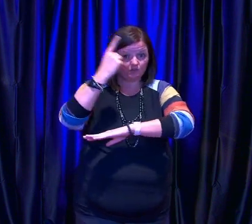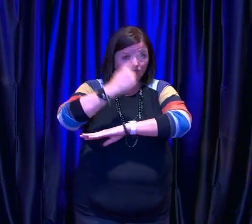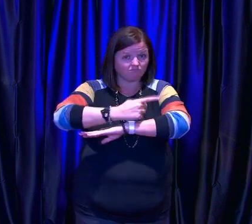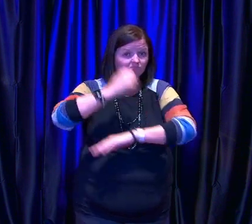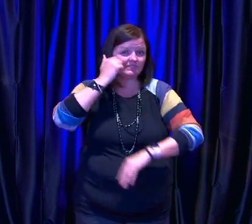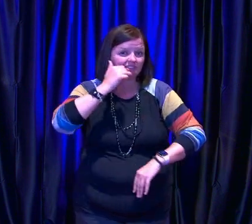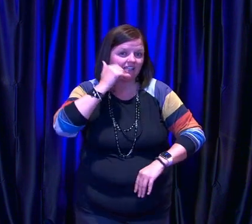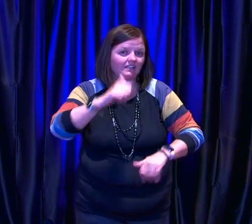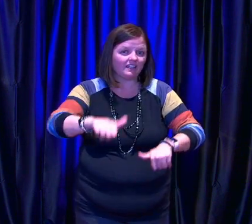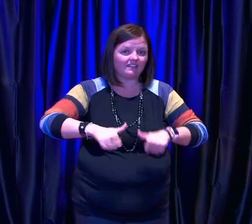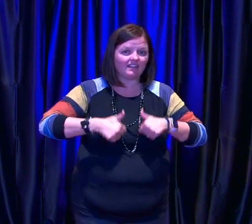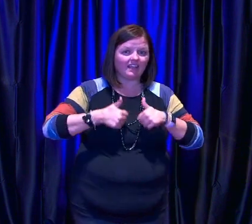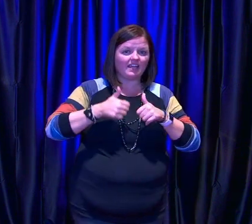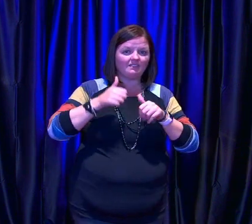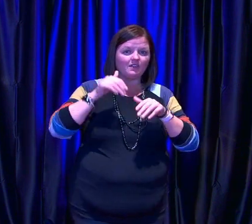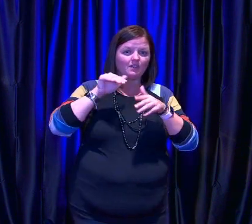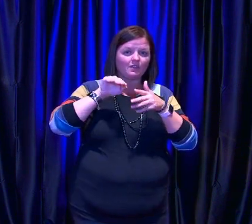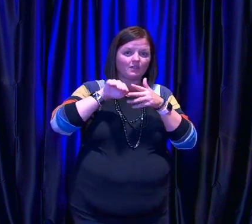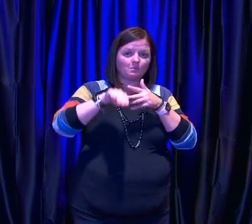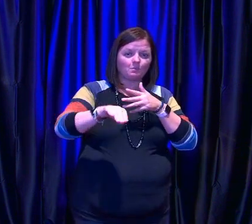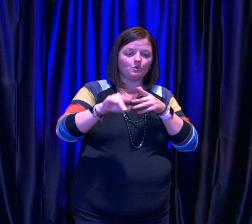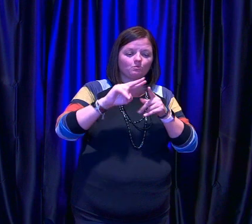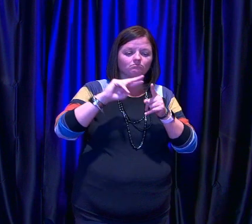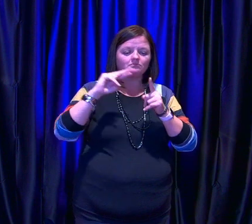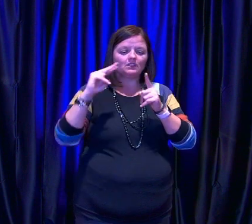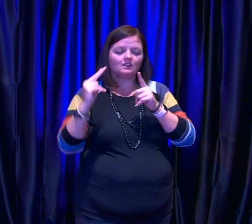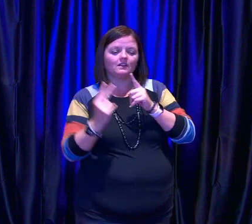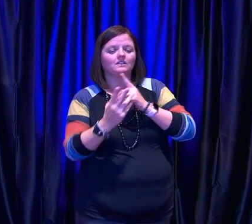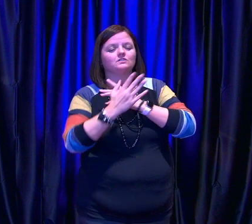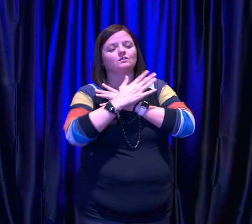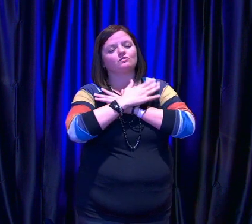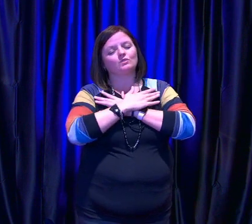the lens of rest and God's plan instead